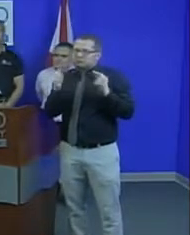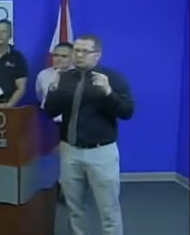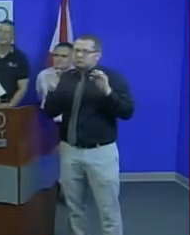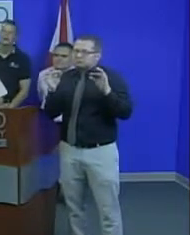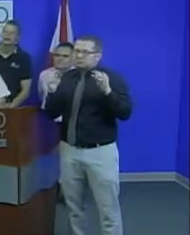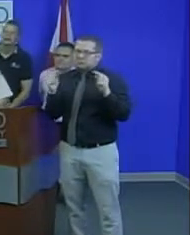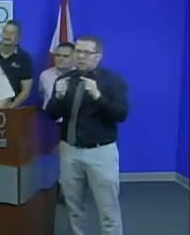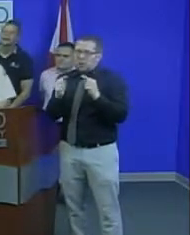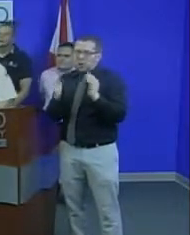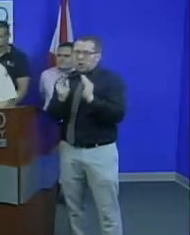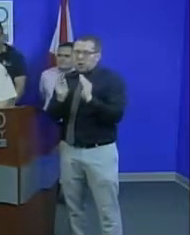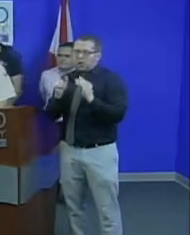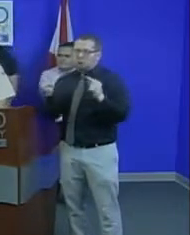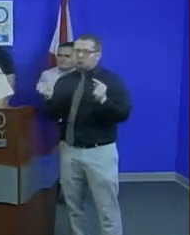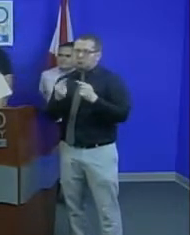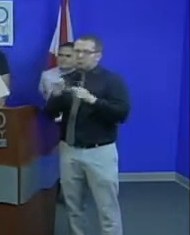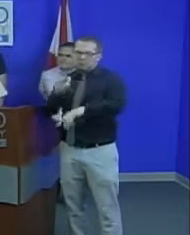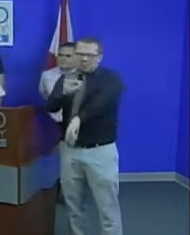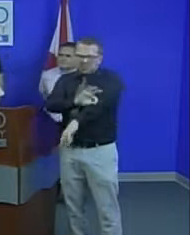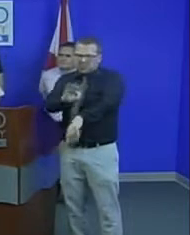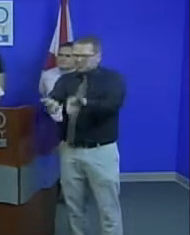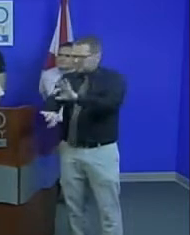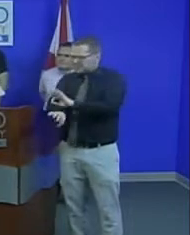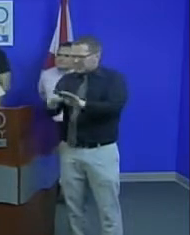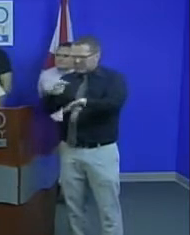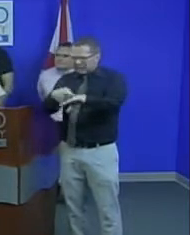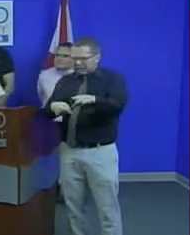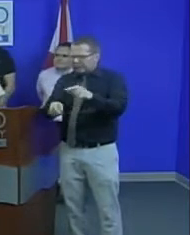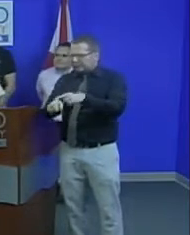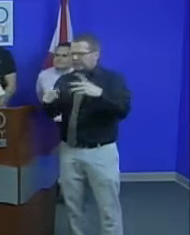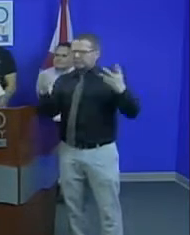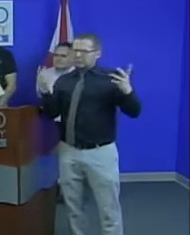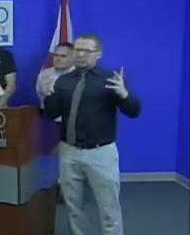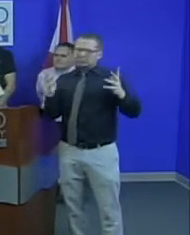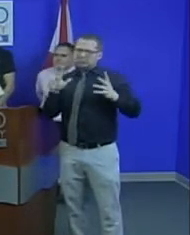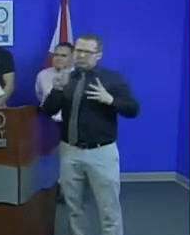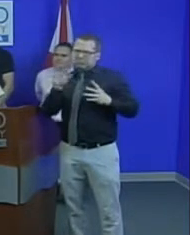IT WAS JUST AN UP TICK IN GENERAL TRAUMA INJURIES AND